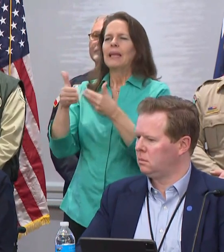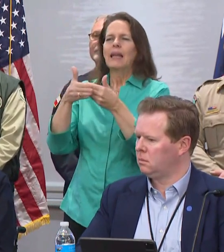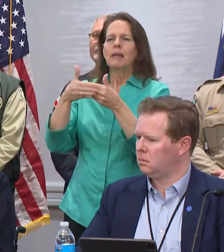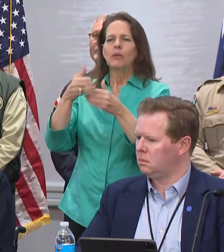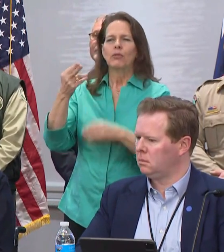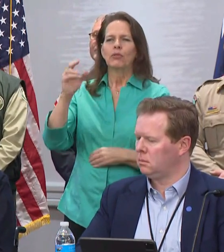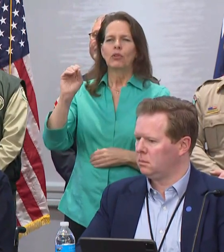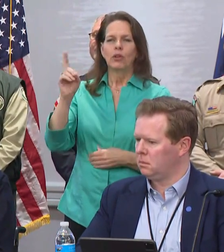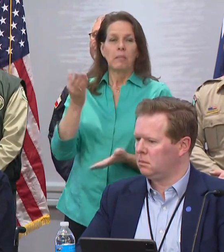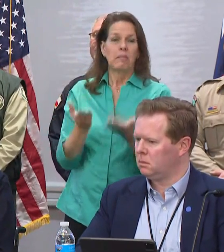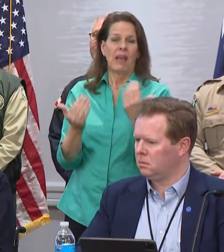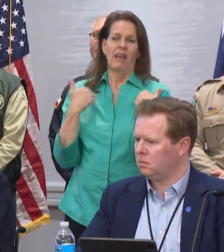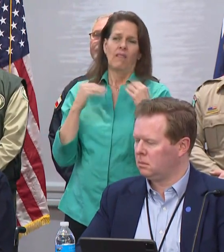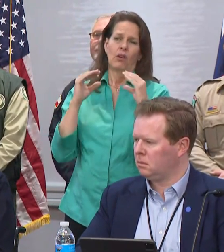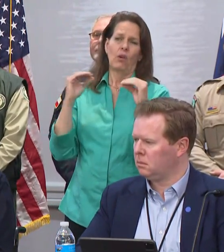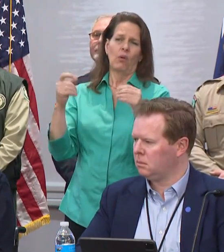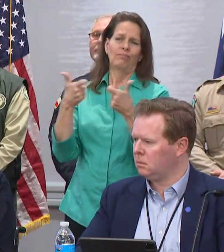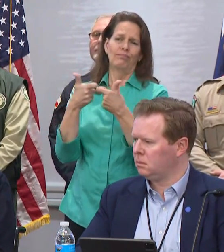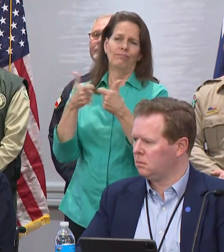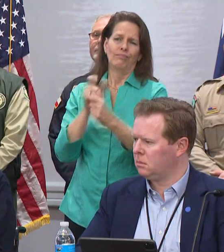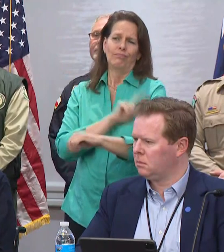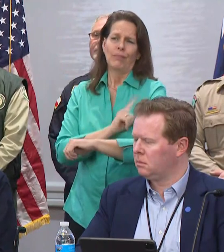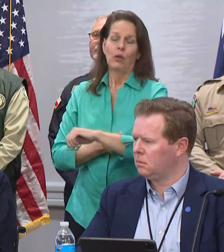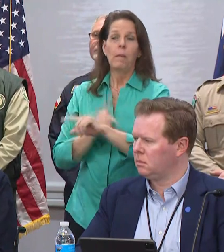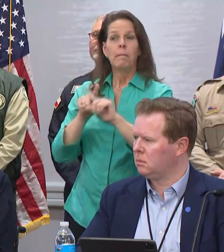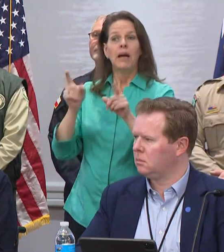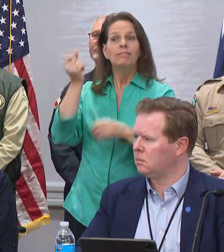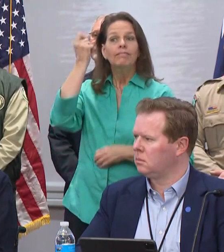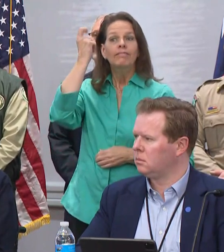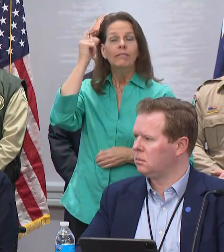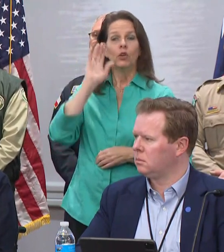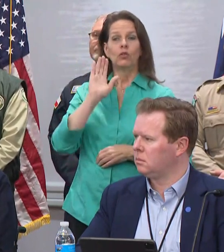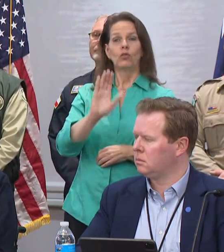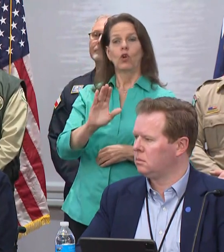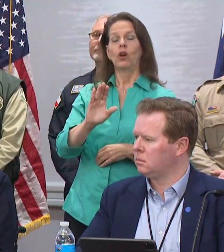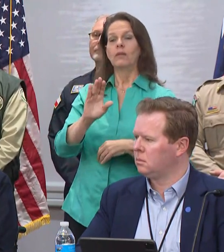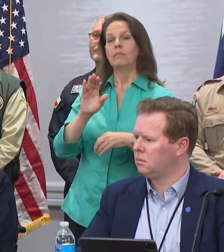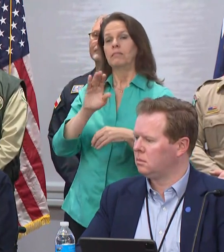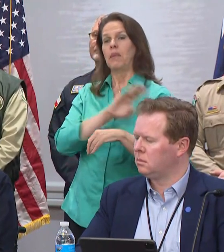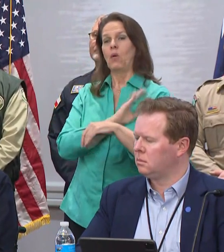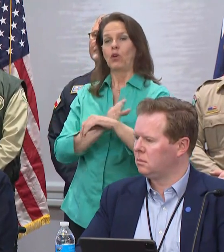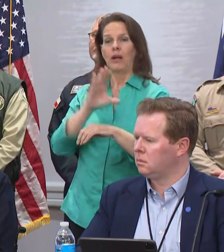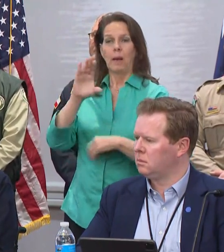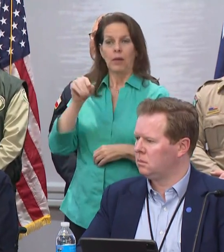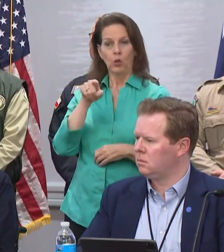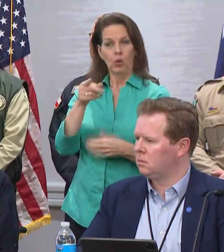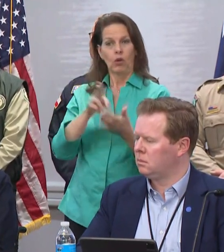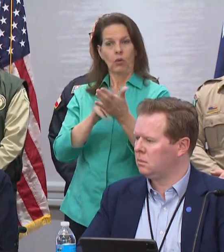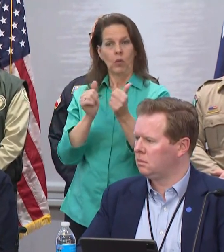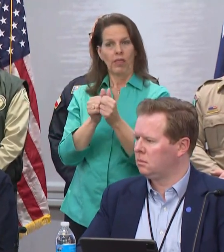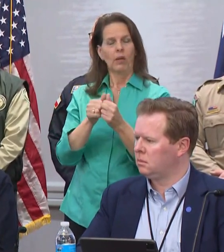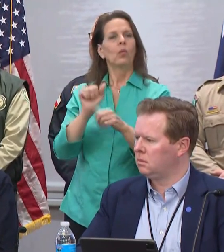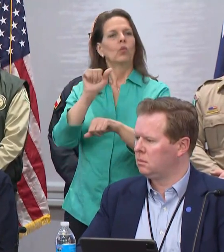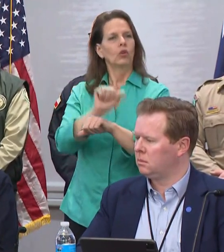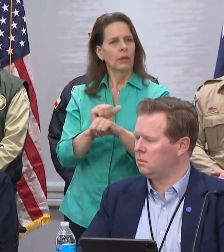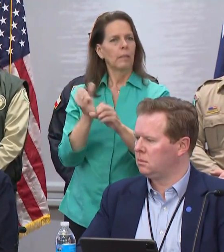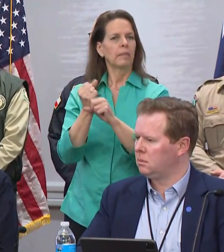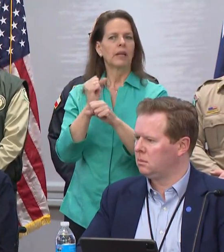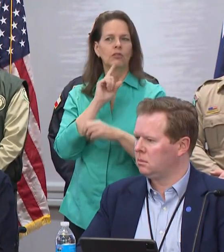may be without power, but know that your local power company that you have contracted with is working to make sure that